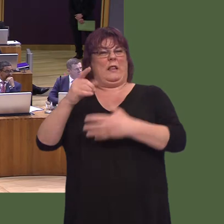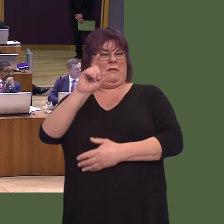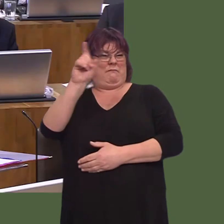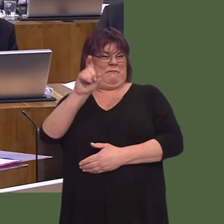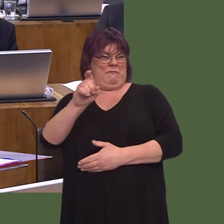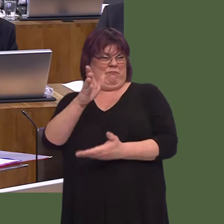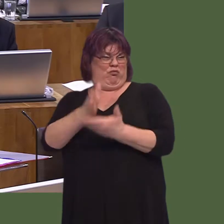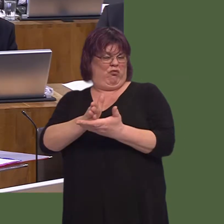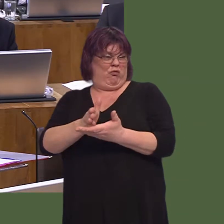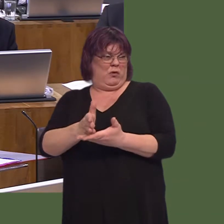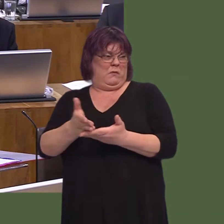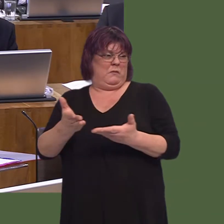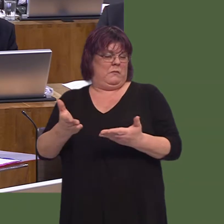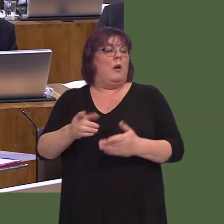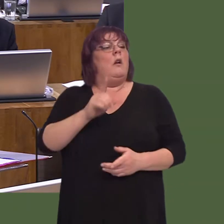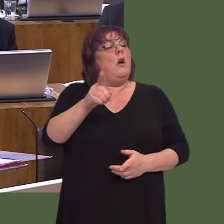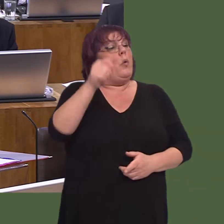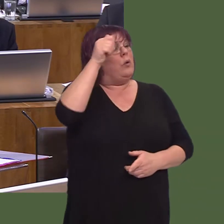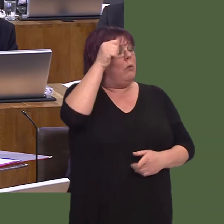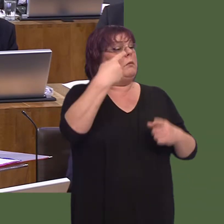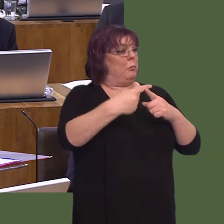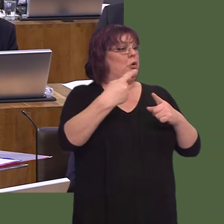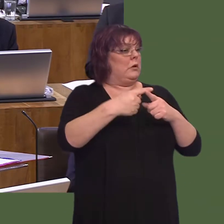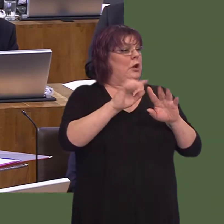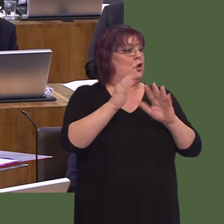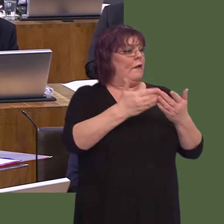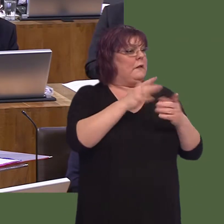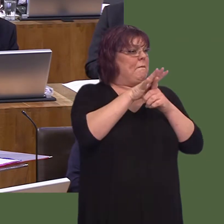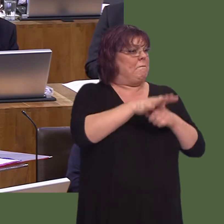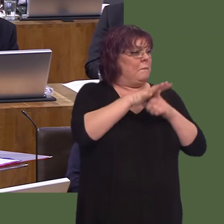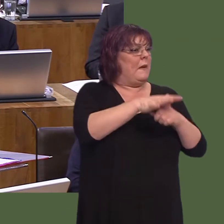That doesn't diminish, of course, the pressures there have been on emergency services in Wales